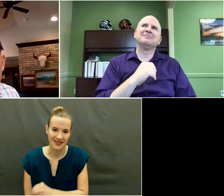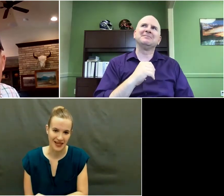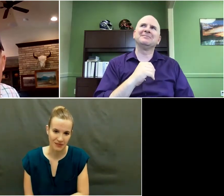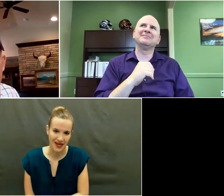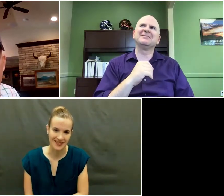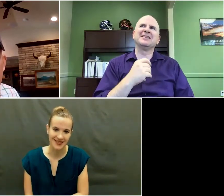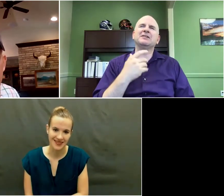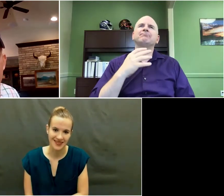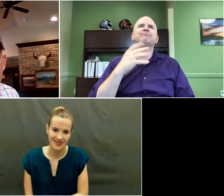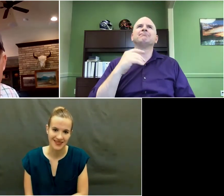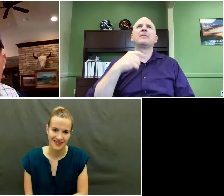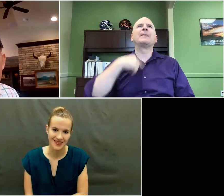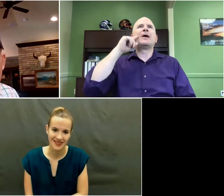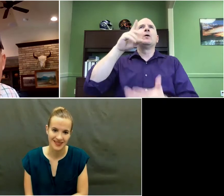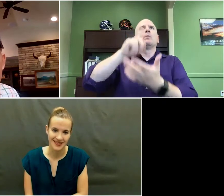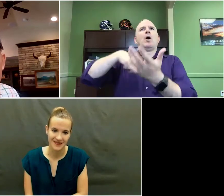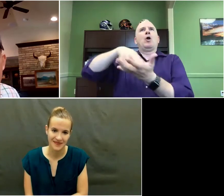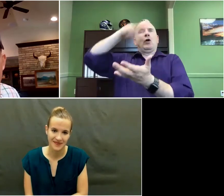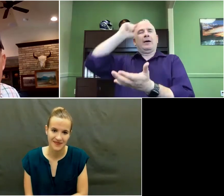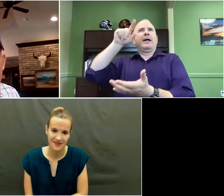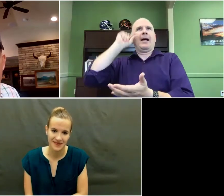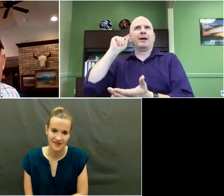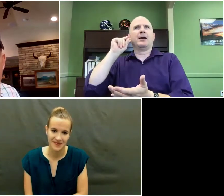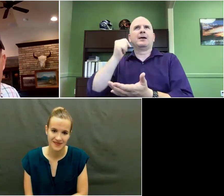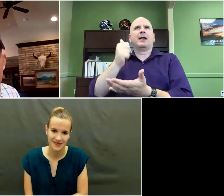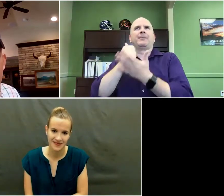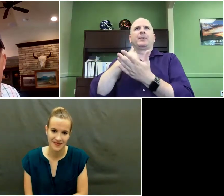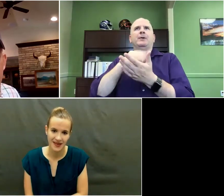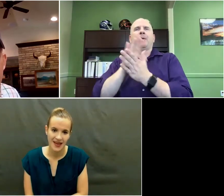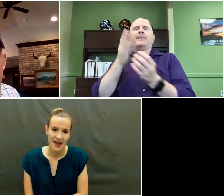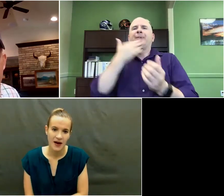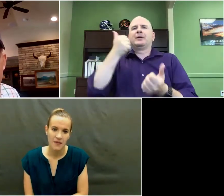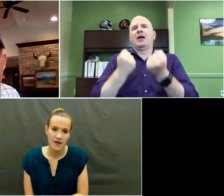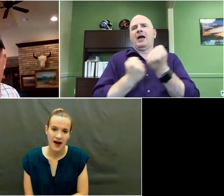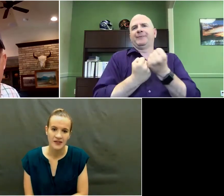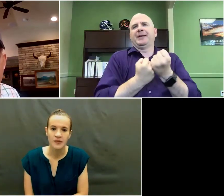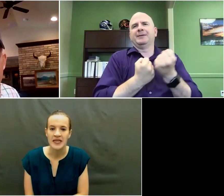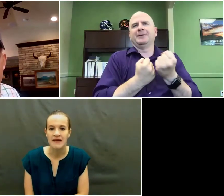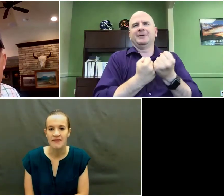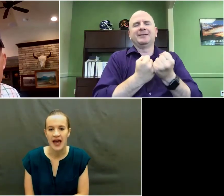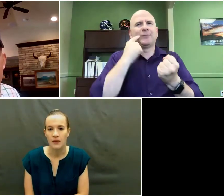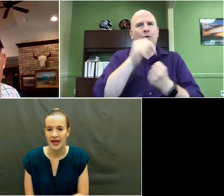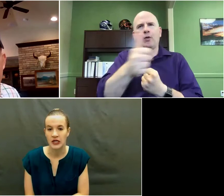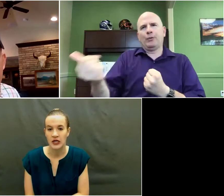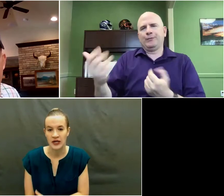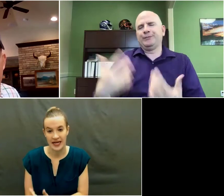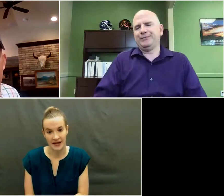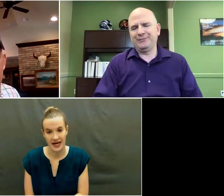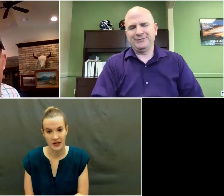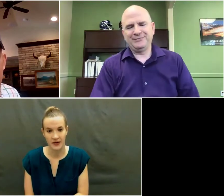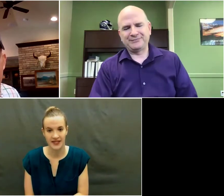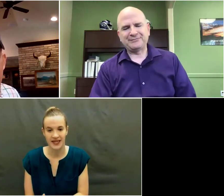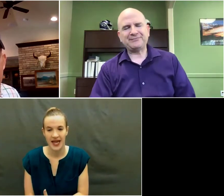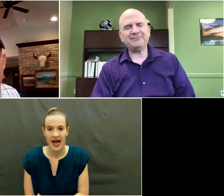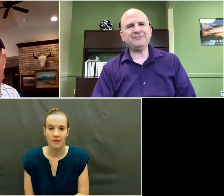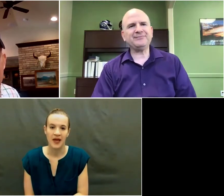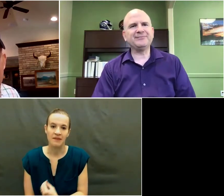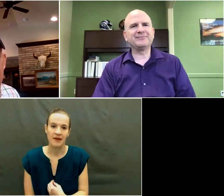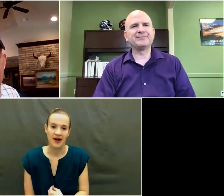safe place. I do believe that what I learned at Gallaudet University helped make me a better